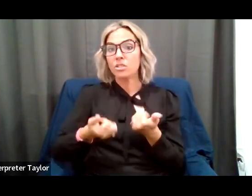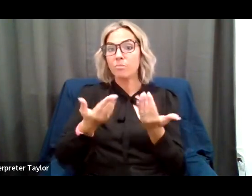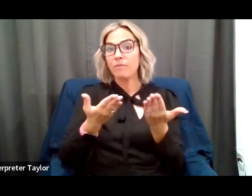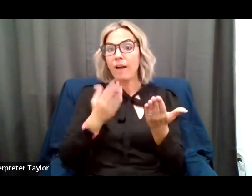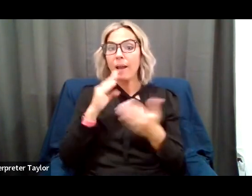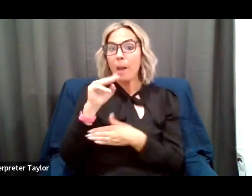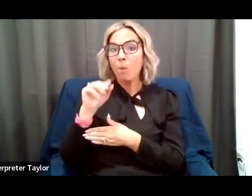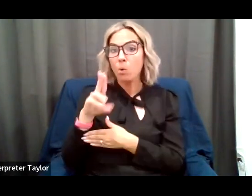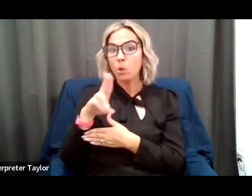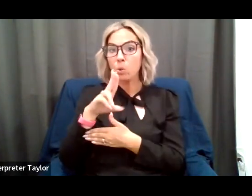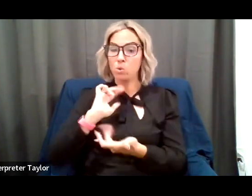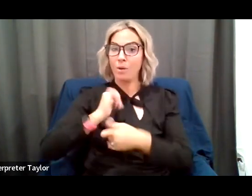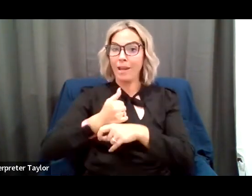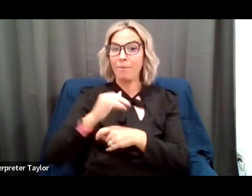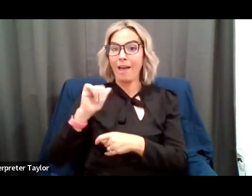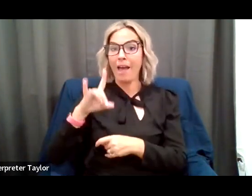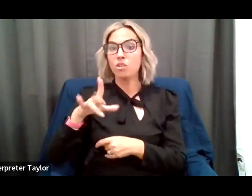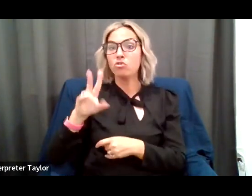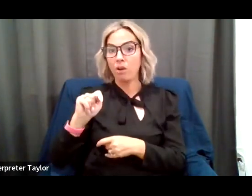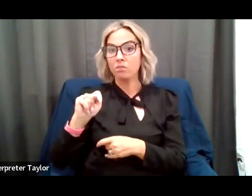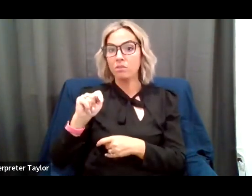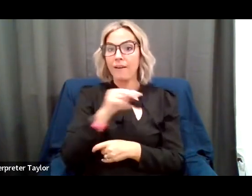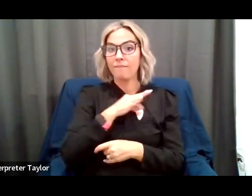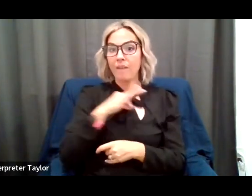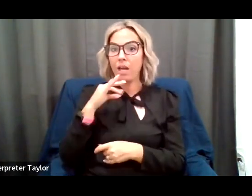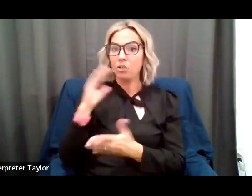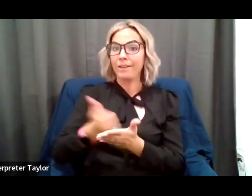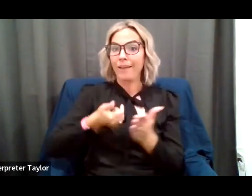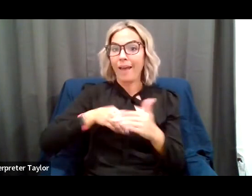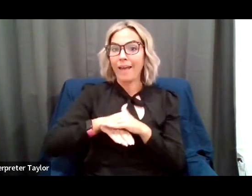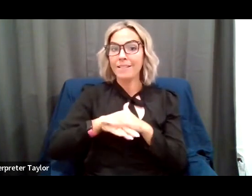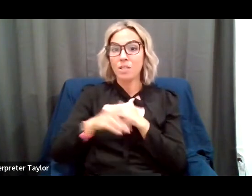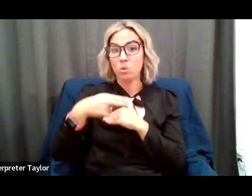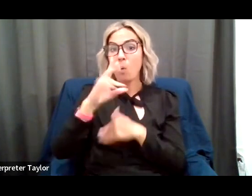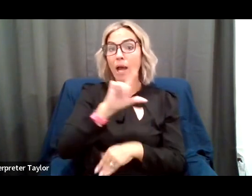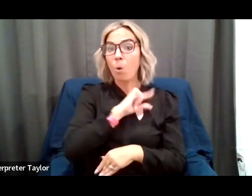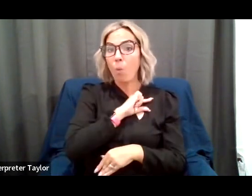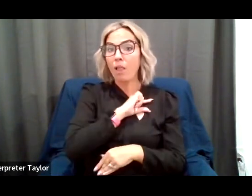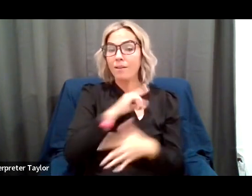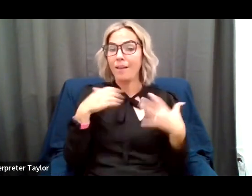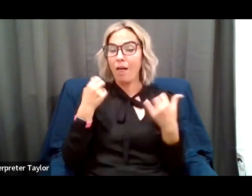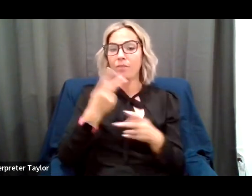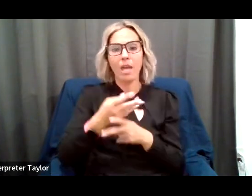our adjunct faculty to gain access to high-quality health care as soon as possible.